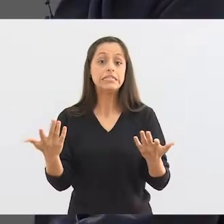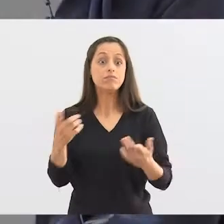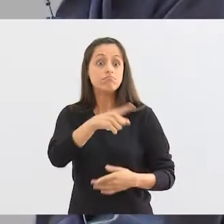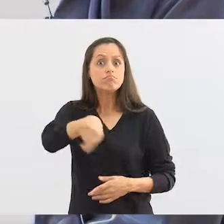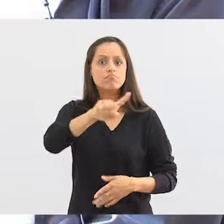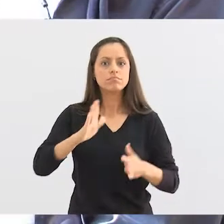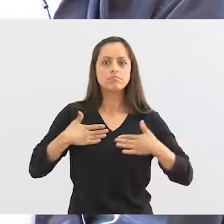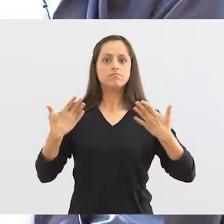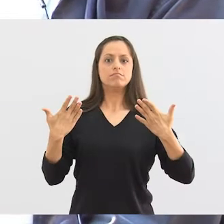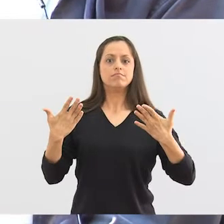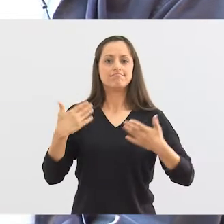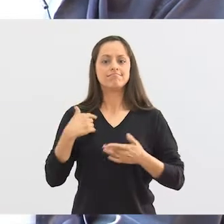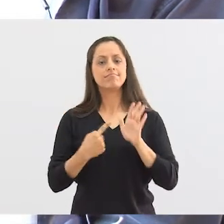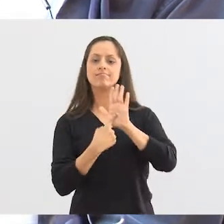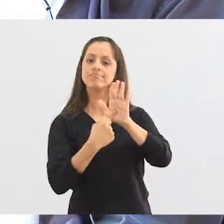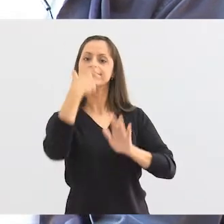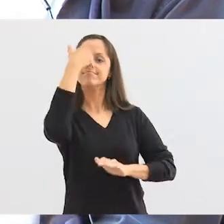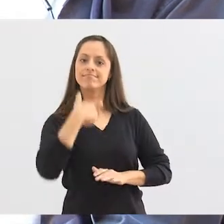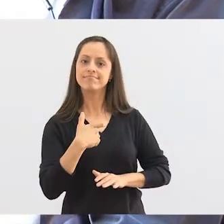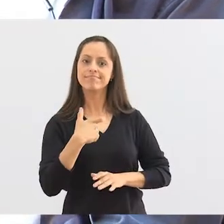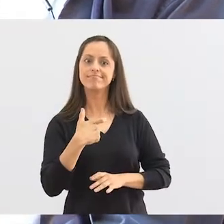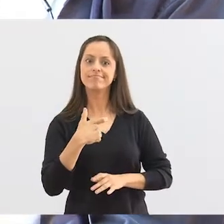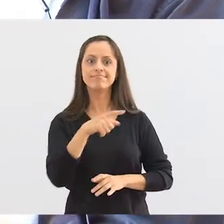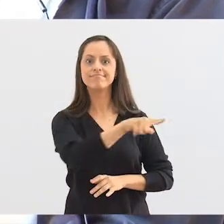it was a surprise when I turned up to enrol for the course